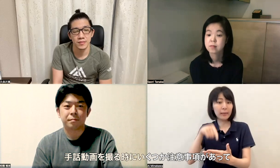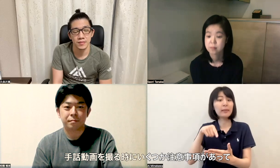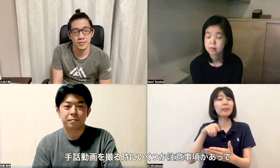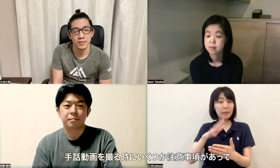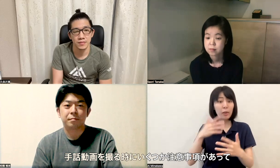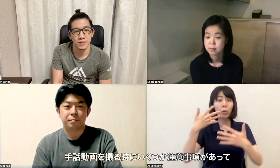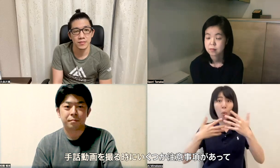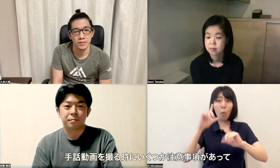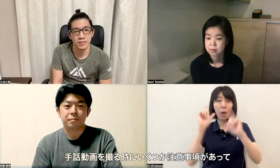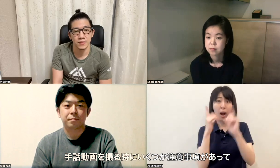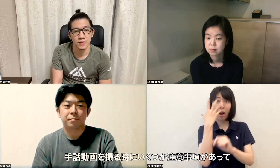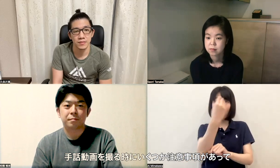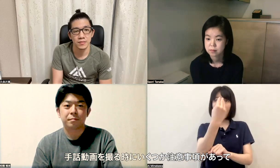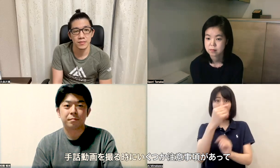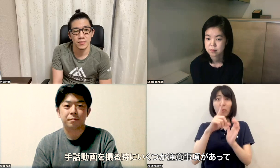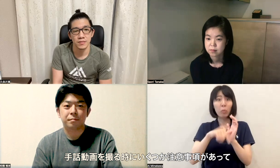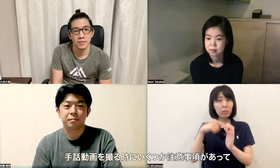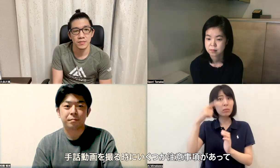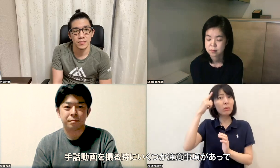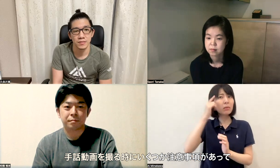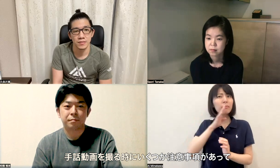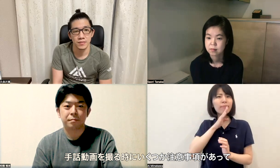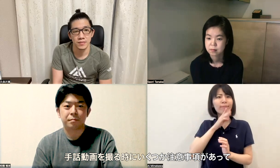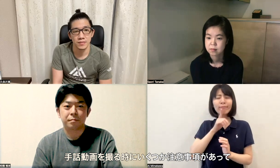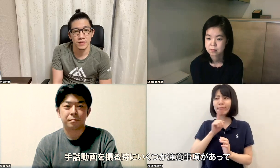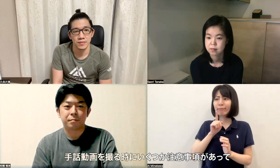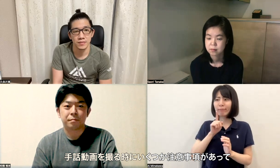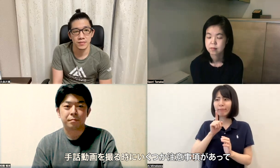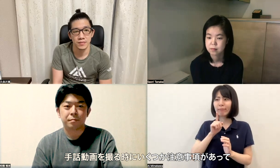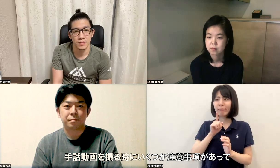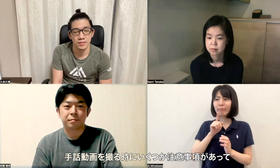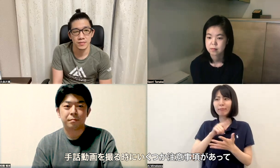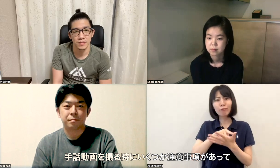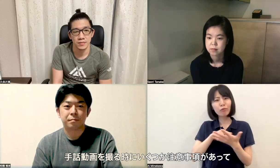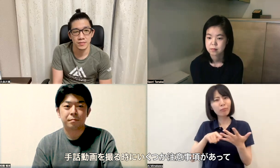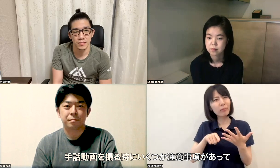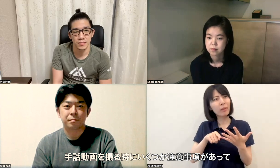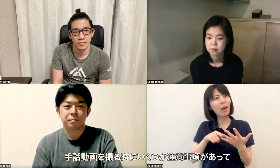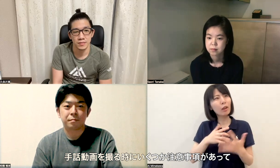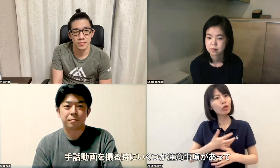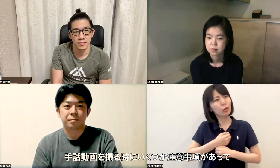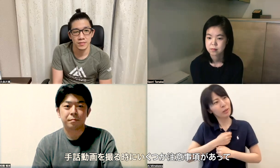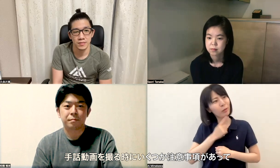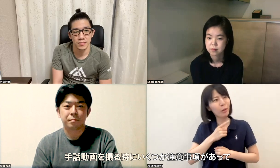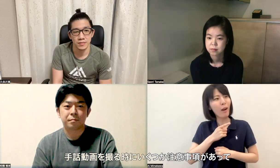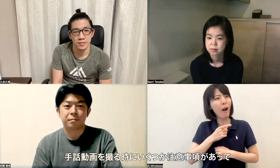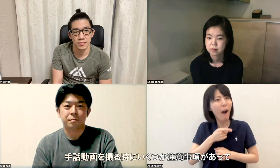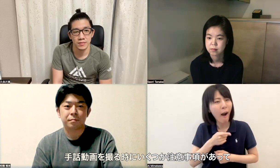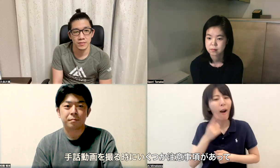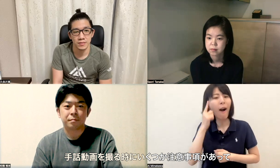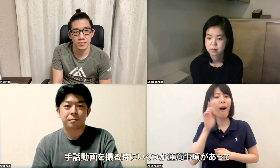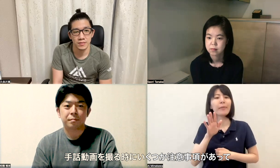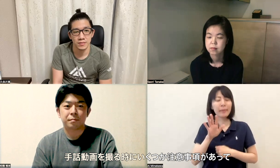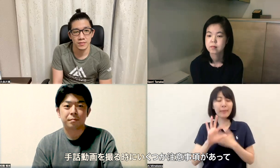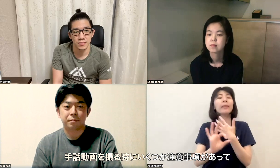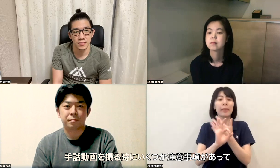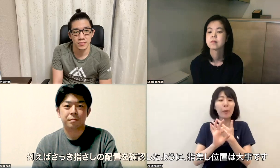We must keep some points in mind when recording sign language videos.